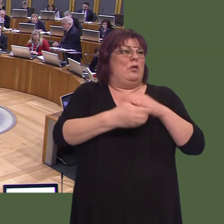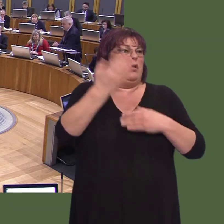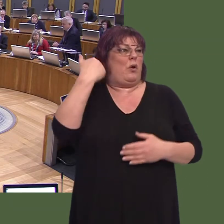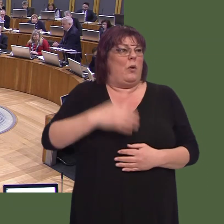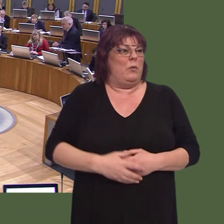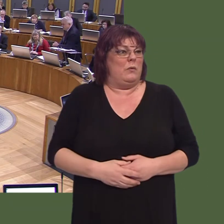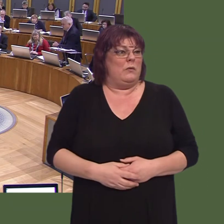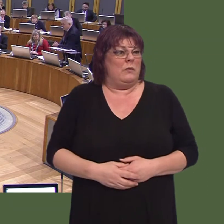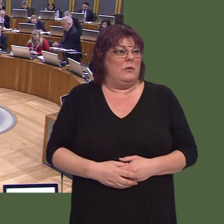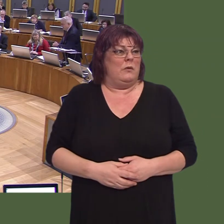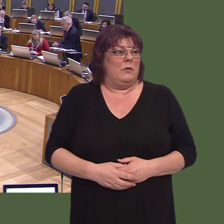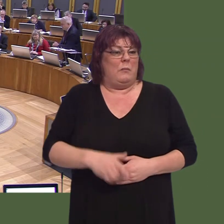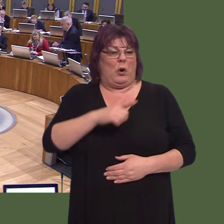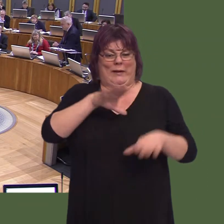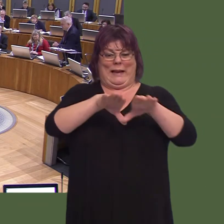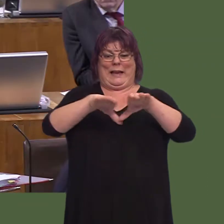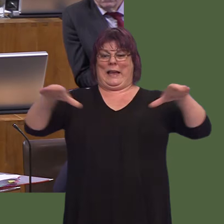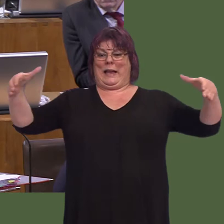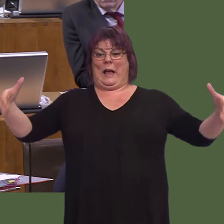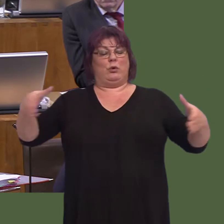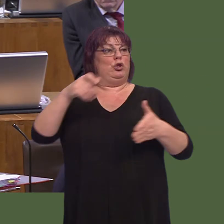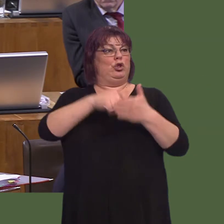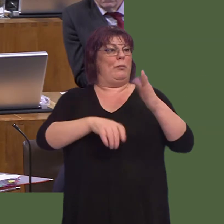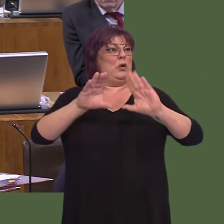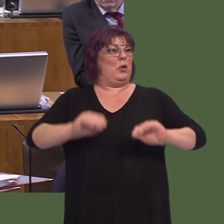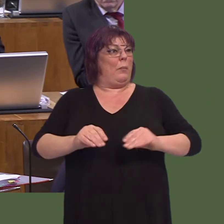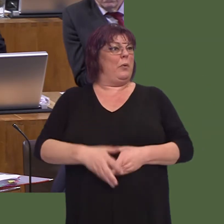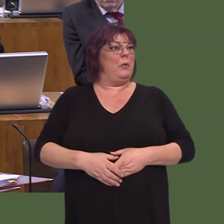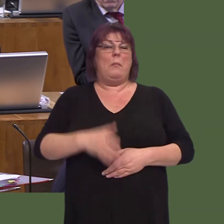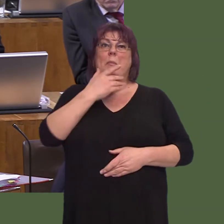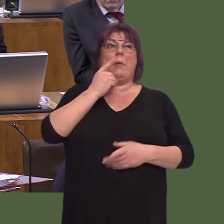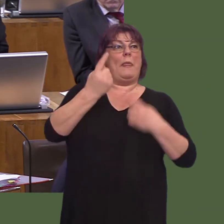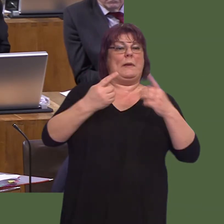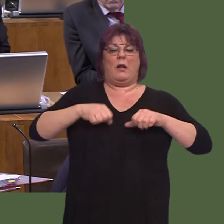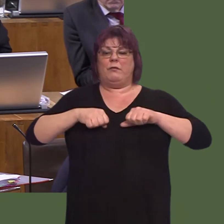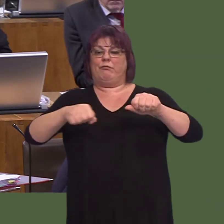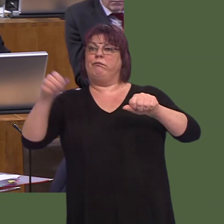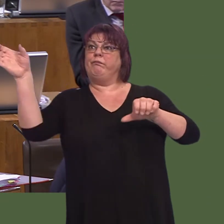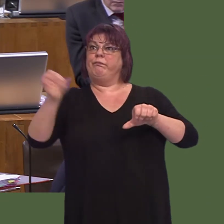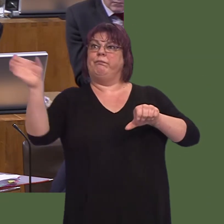They accept it as part ofó. I mean, they obviously look to catch shoplifters, but they accept it as part of their business models.